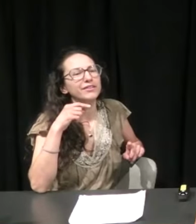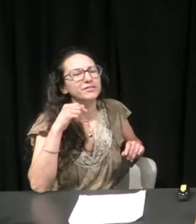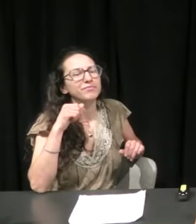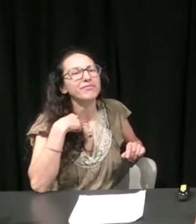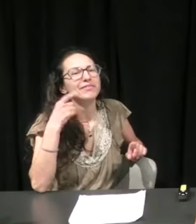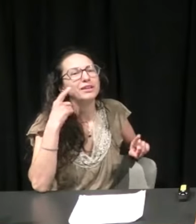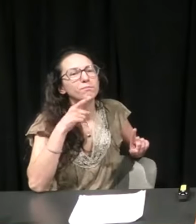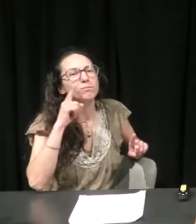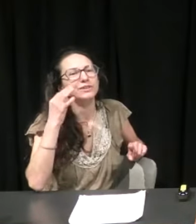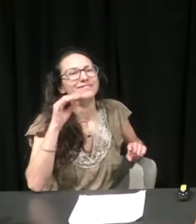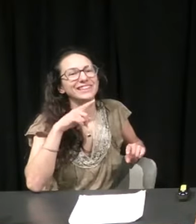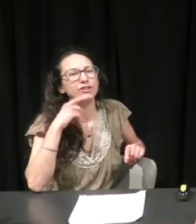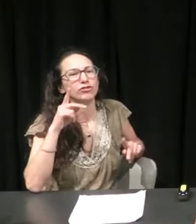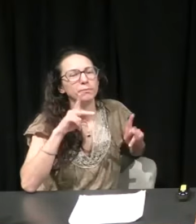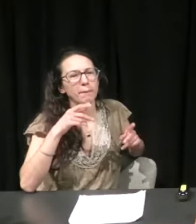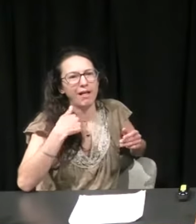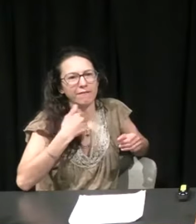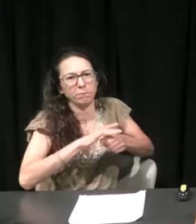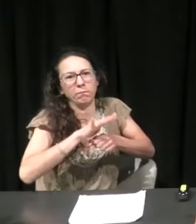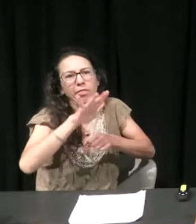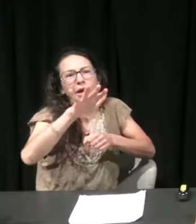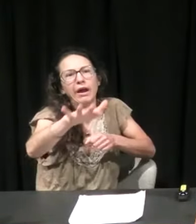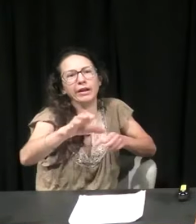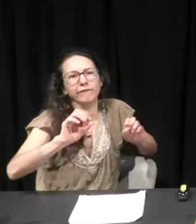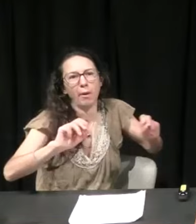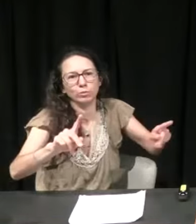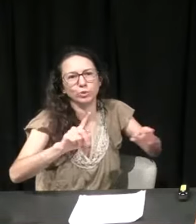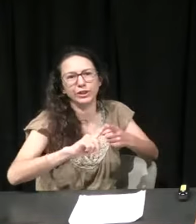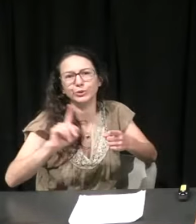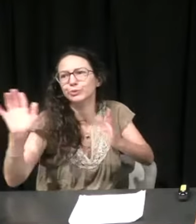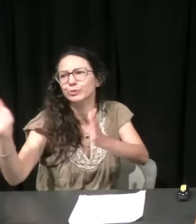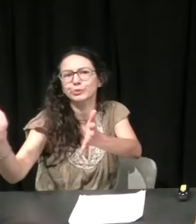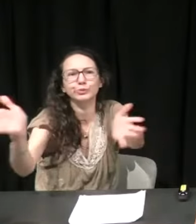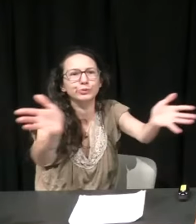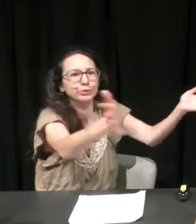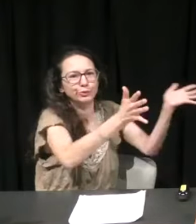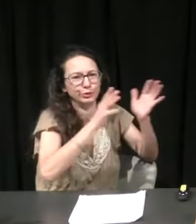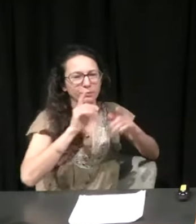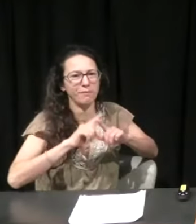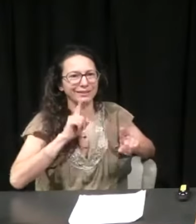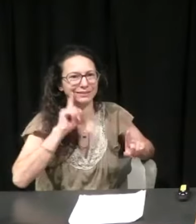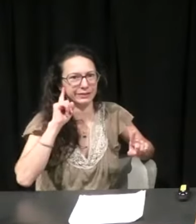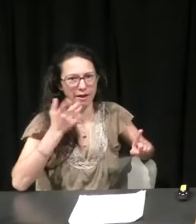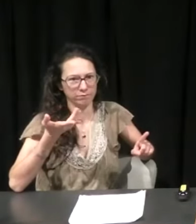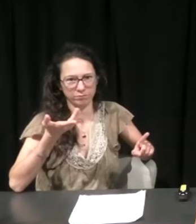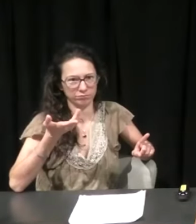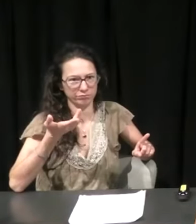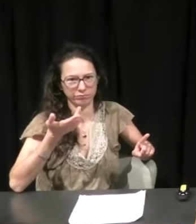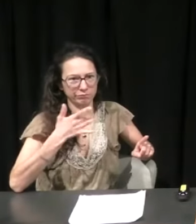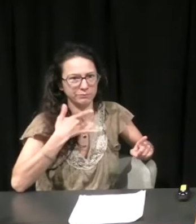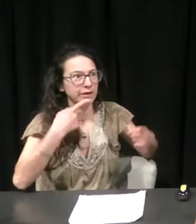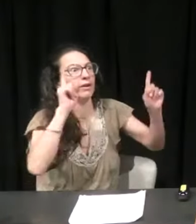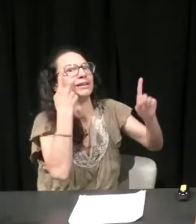in the Deaf culture and also I think I would say too like the amount of opportunities we have to